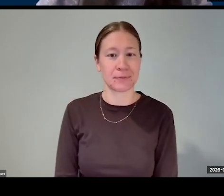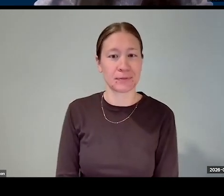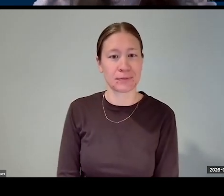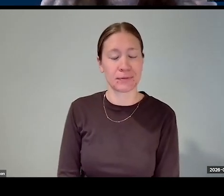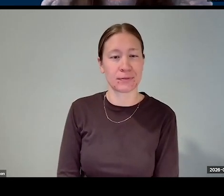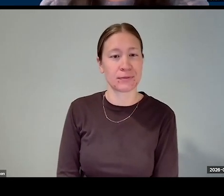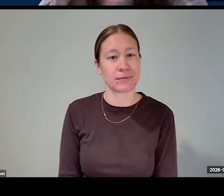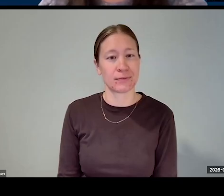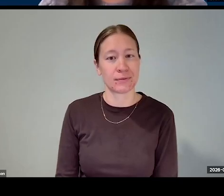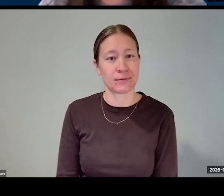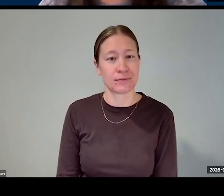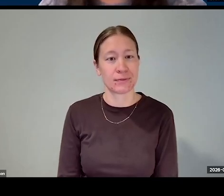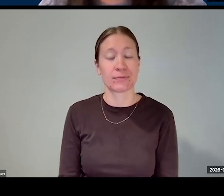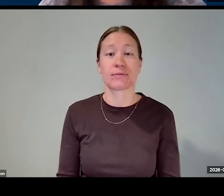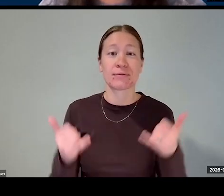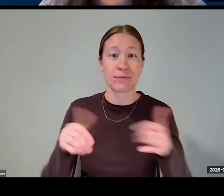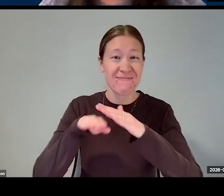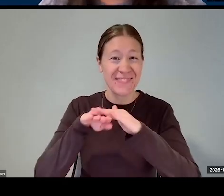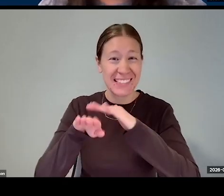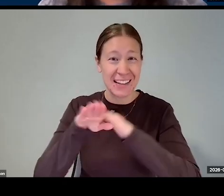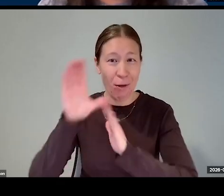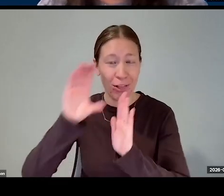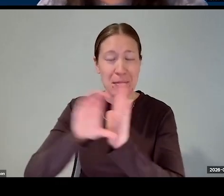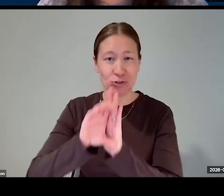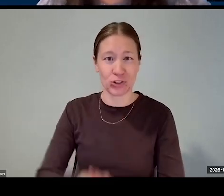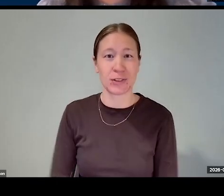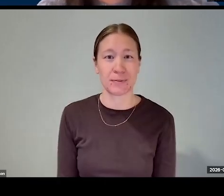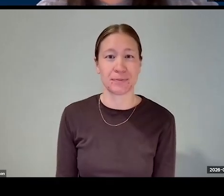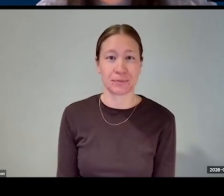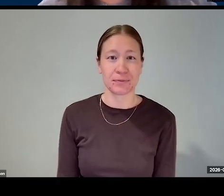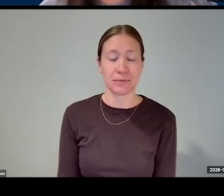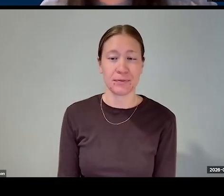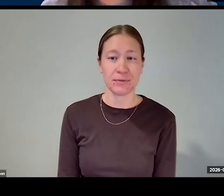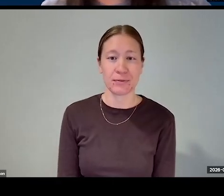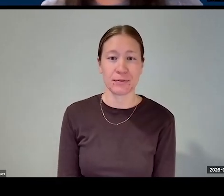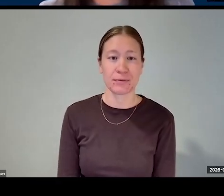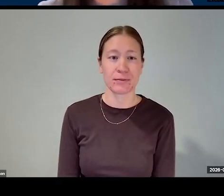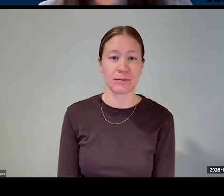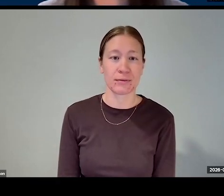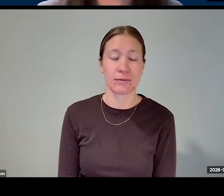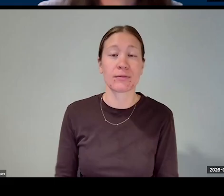Okay, onto accessible images. So to have an accessible image,